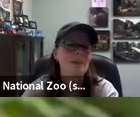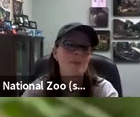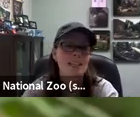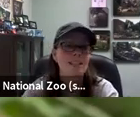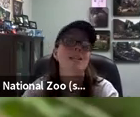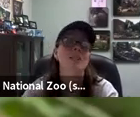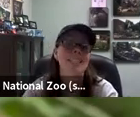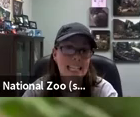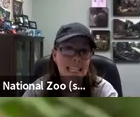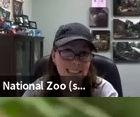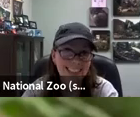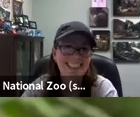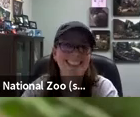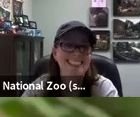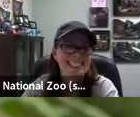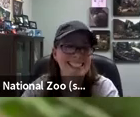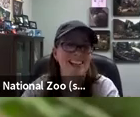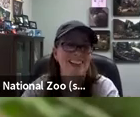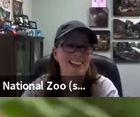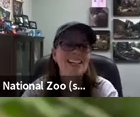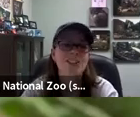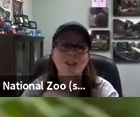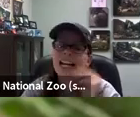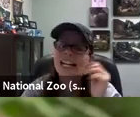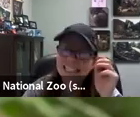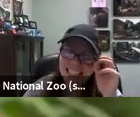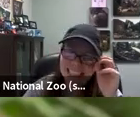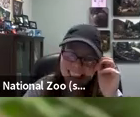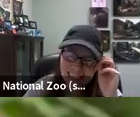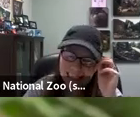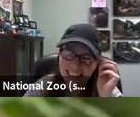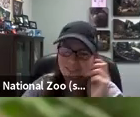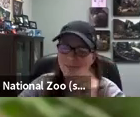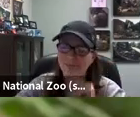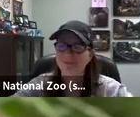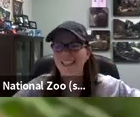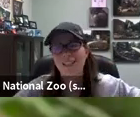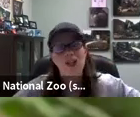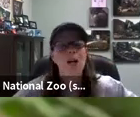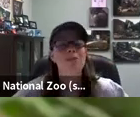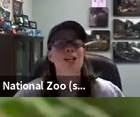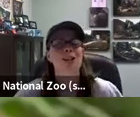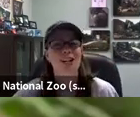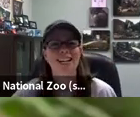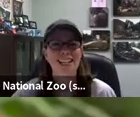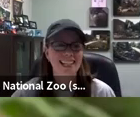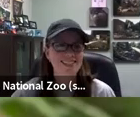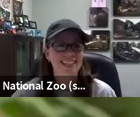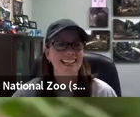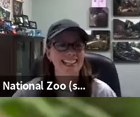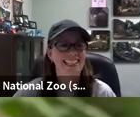out because they were dead. So it's job security I guess,